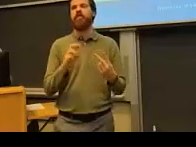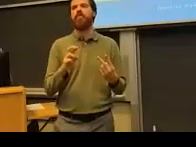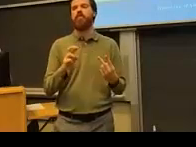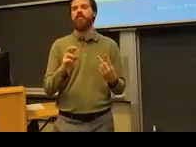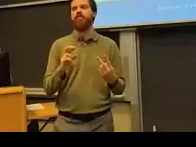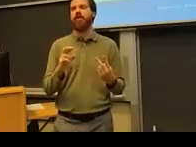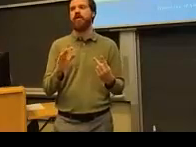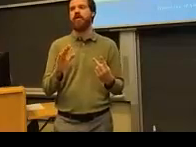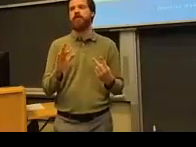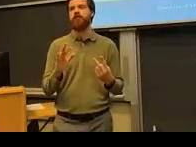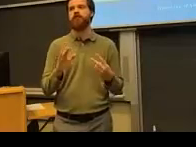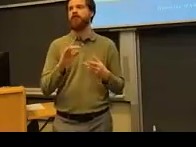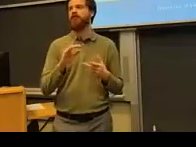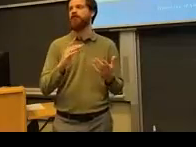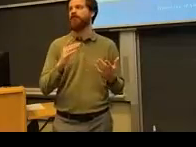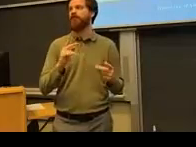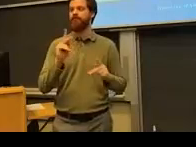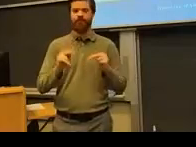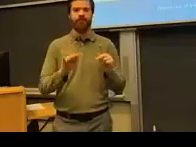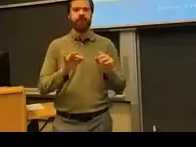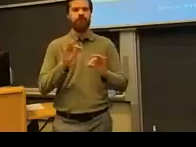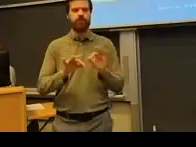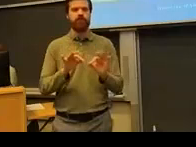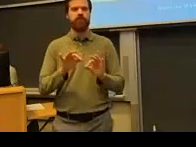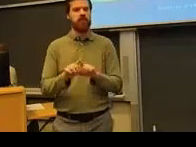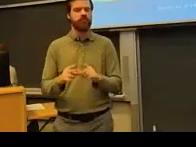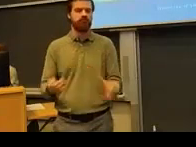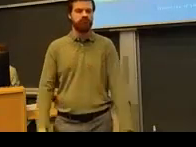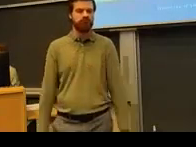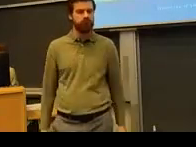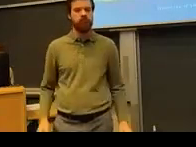know what people are describing it as um but I do think there are a lot of misconceptions